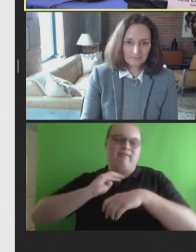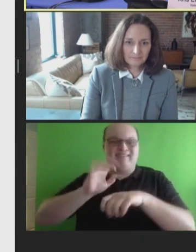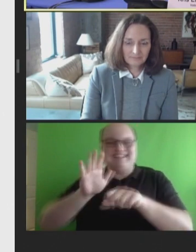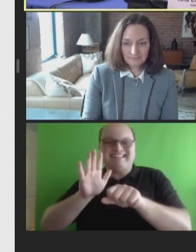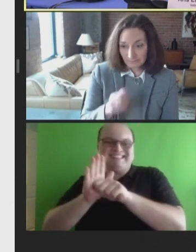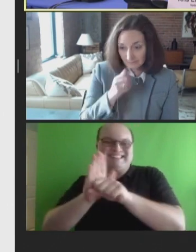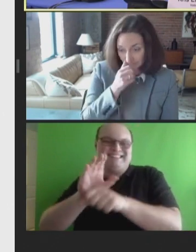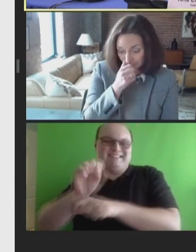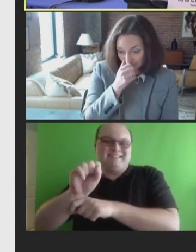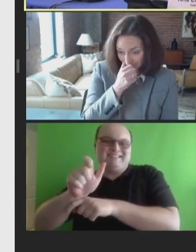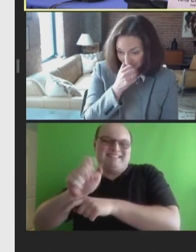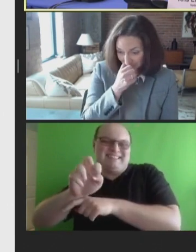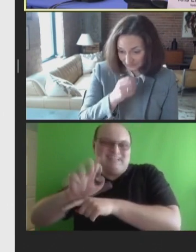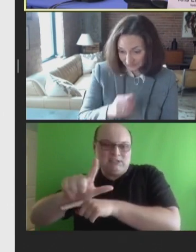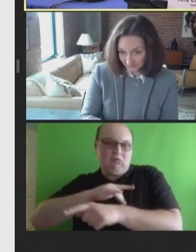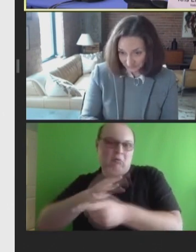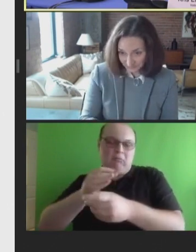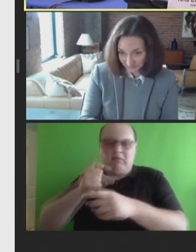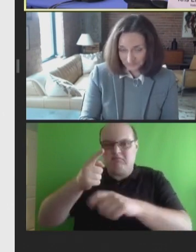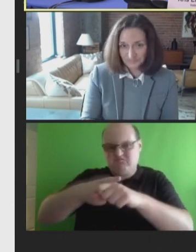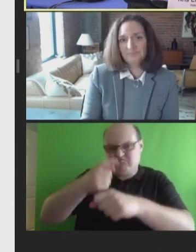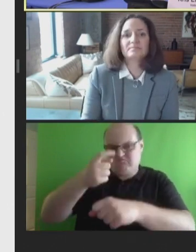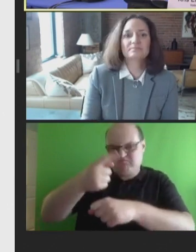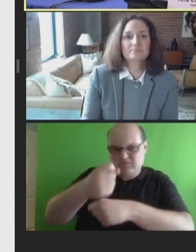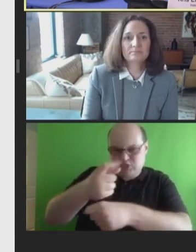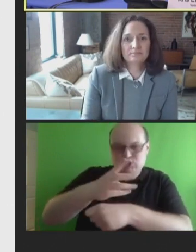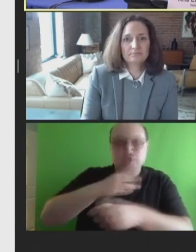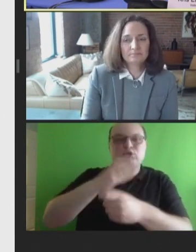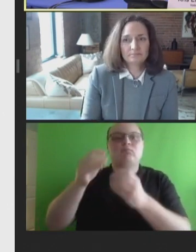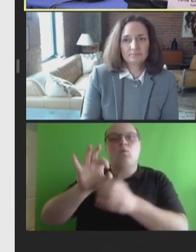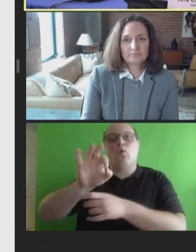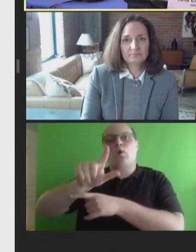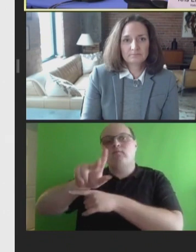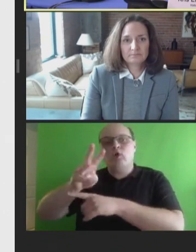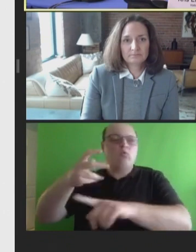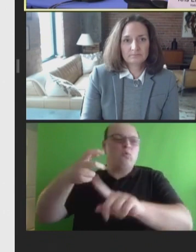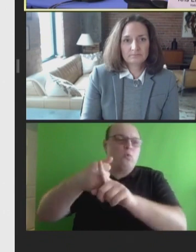similar to influenza vaccine where there would be pre-booking at a certain time,